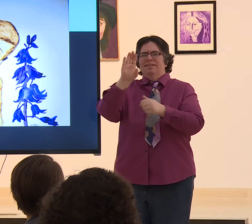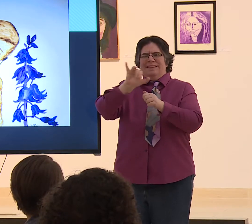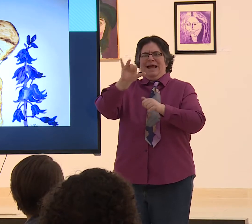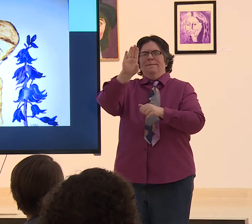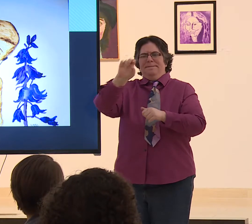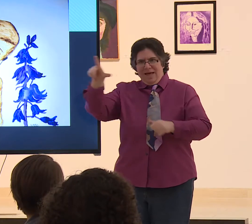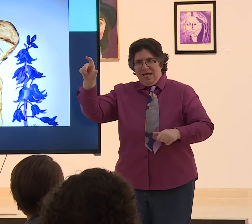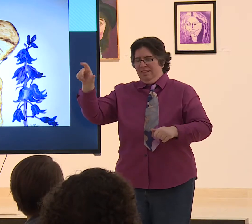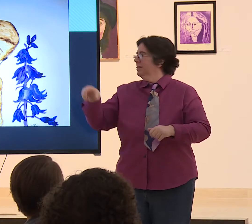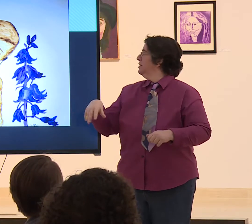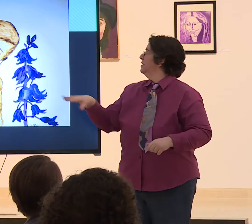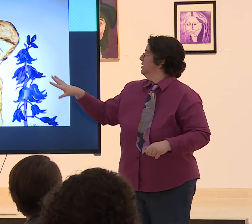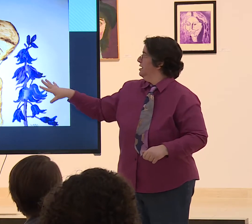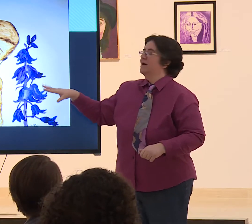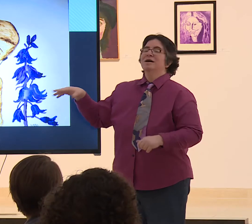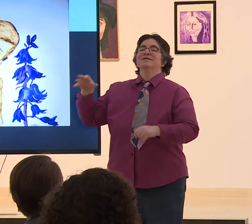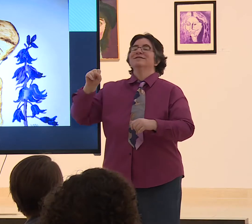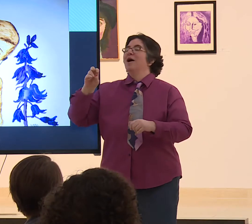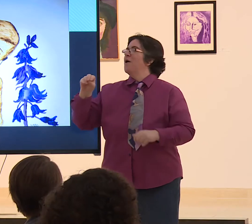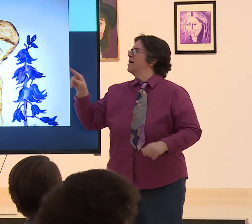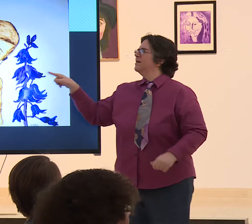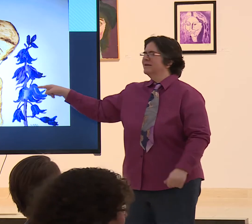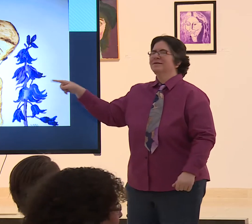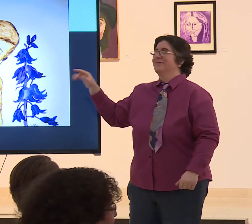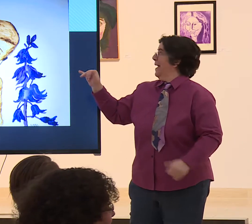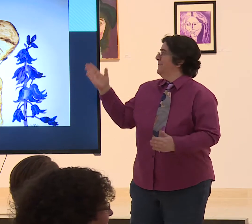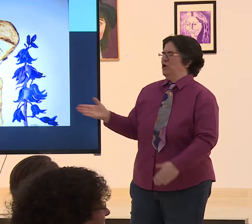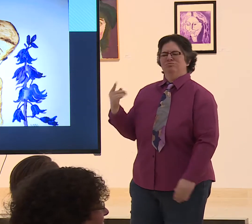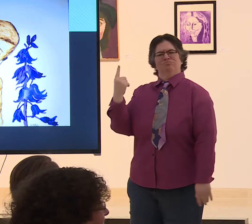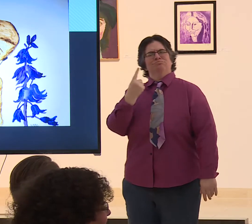You know, the flowers were shaped like bells.